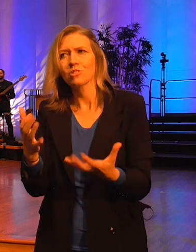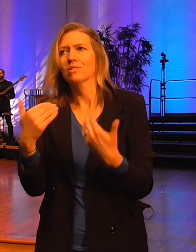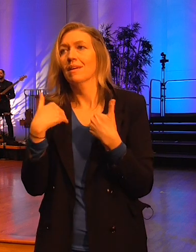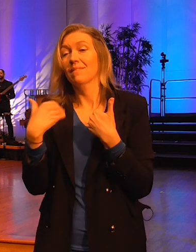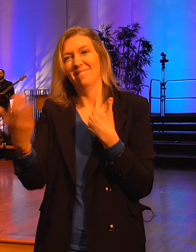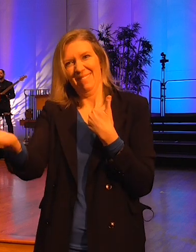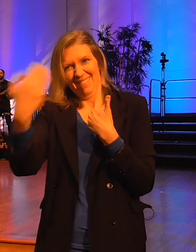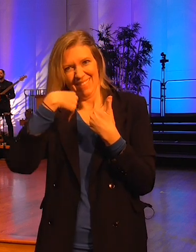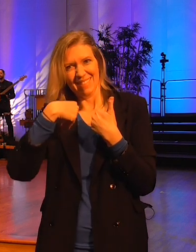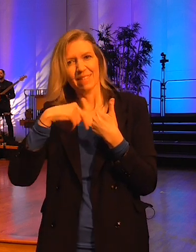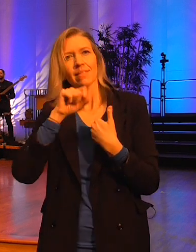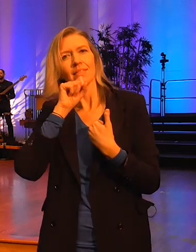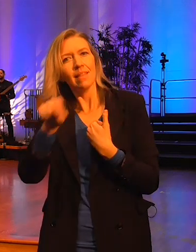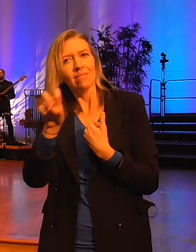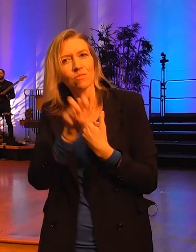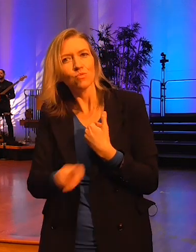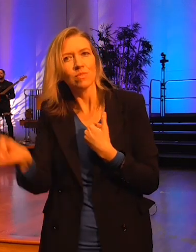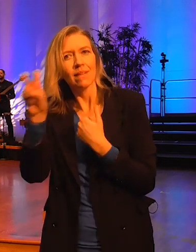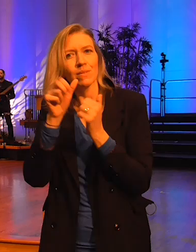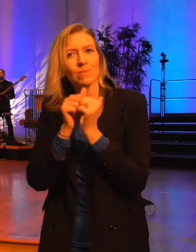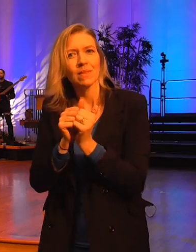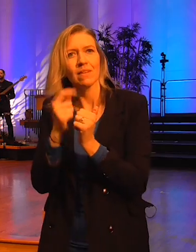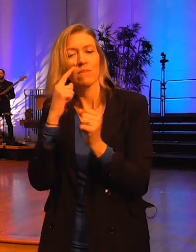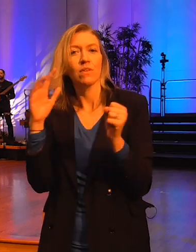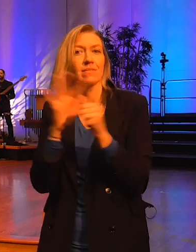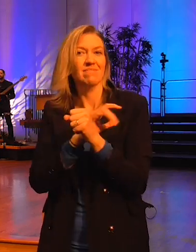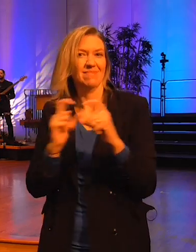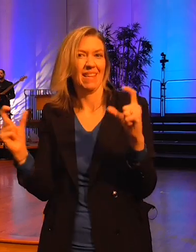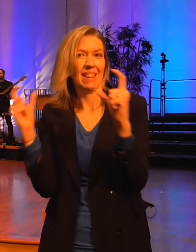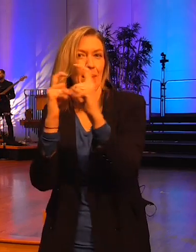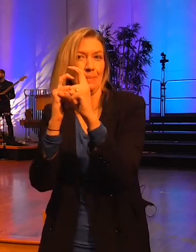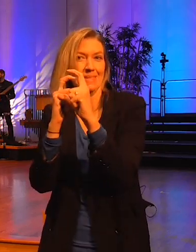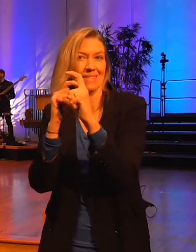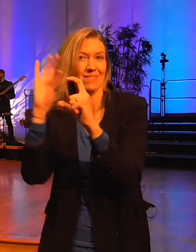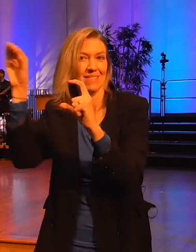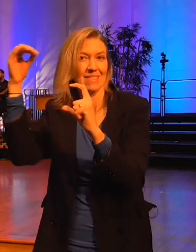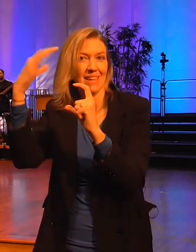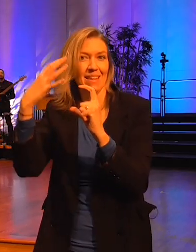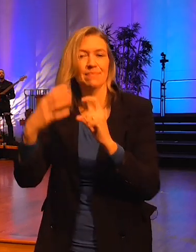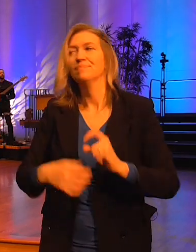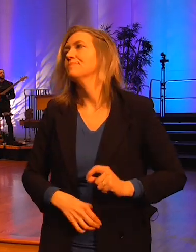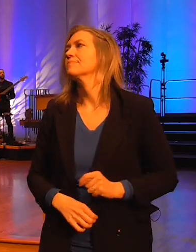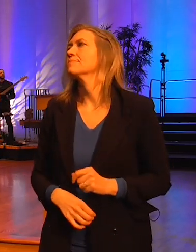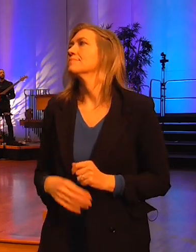for a total eclipse of the sun thanks Michelle uh if you will stand and say a benediction with